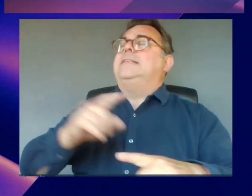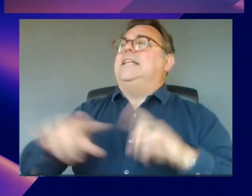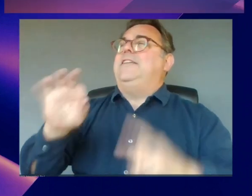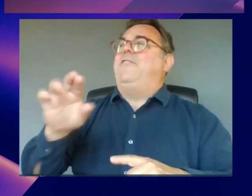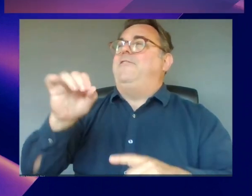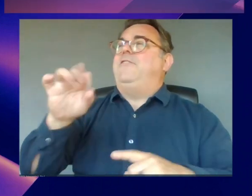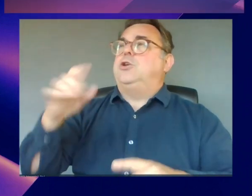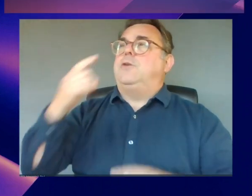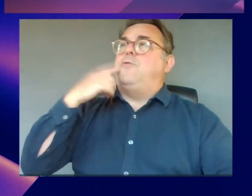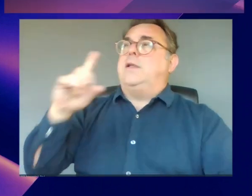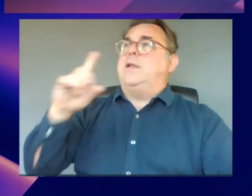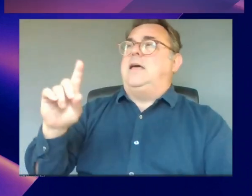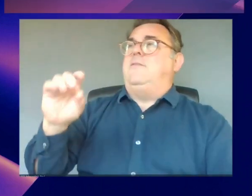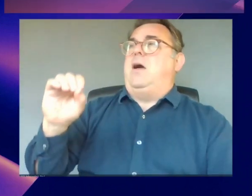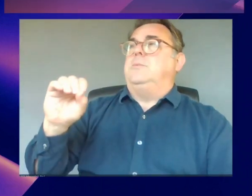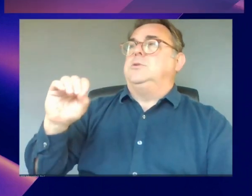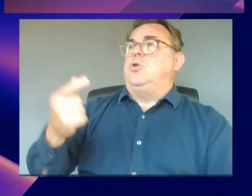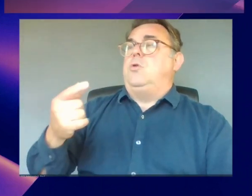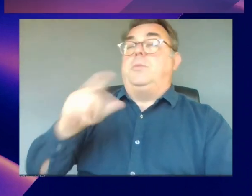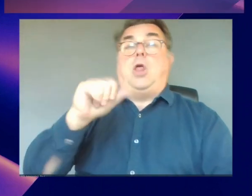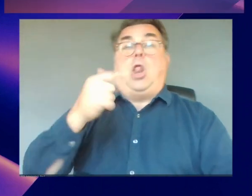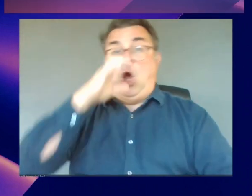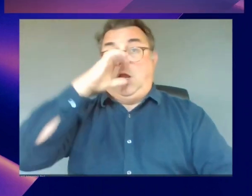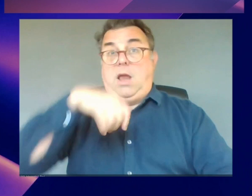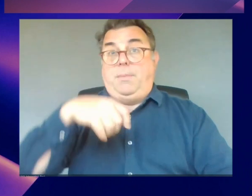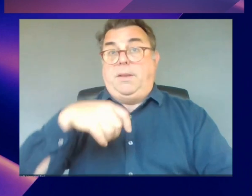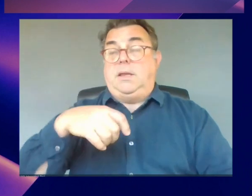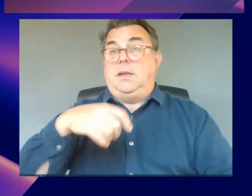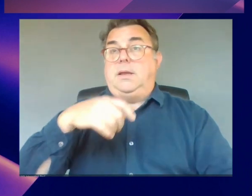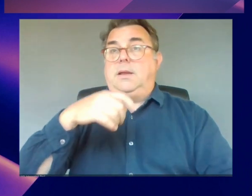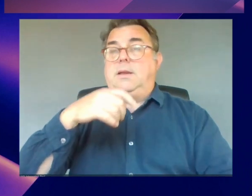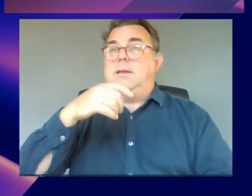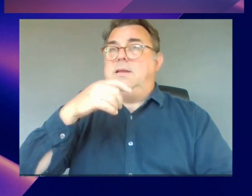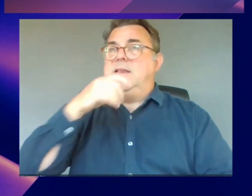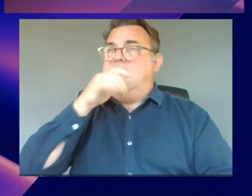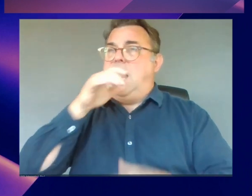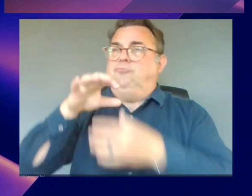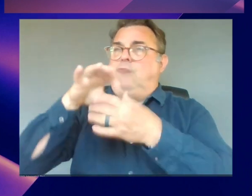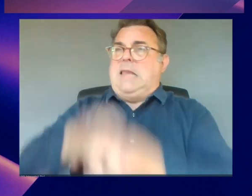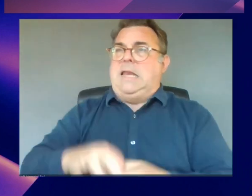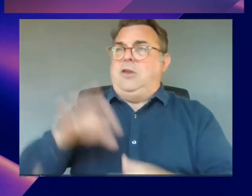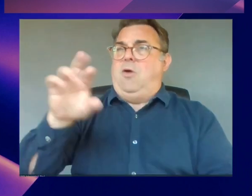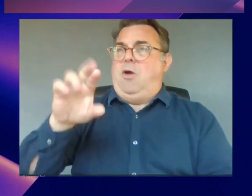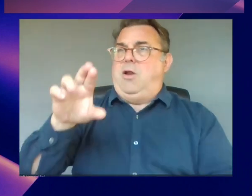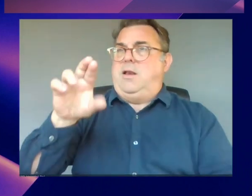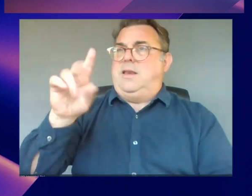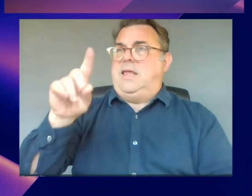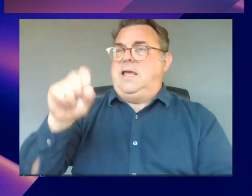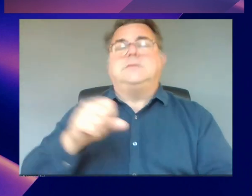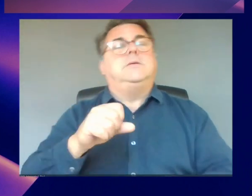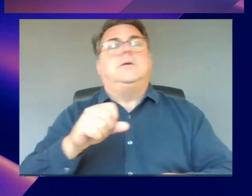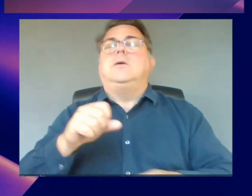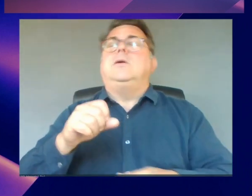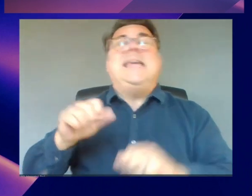but the log anomaly themselves would not be necessarily be relevant to RDS. But it can actually detect anomalies in RDS as well.